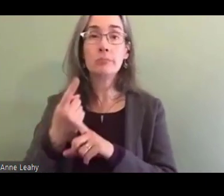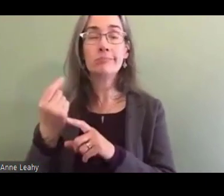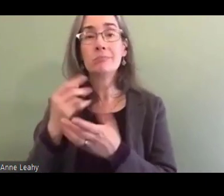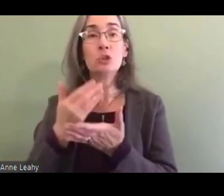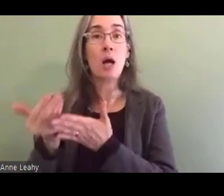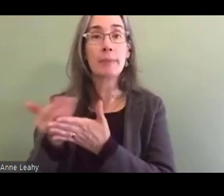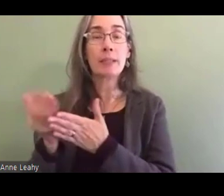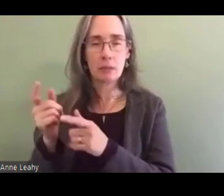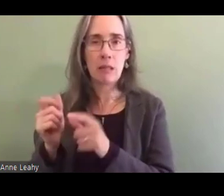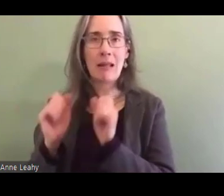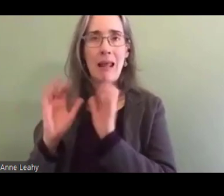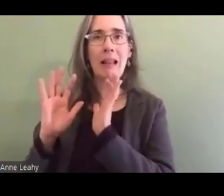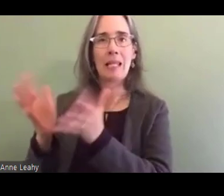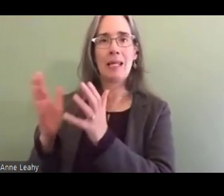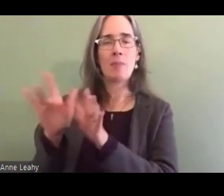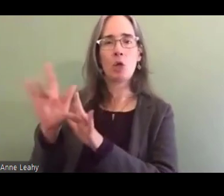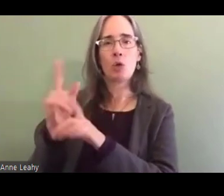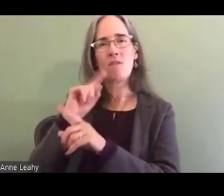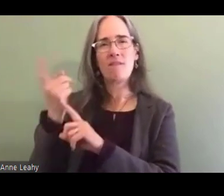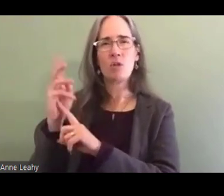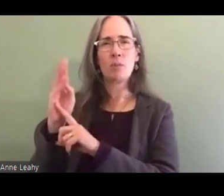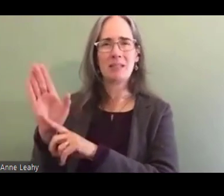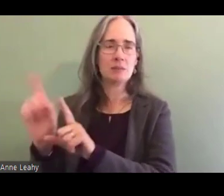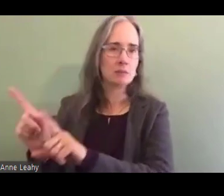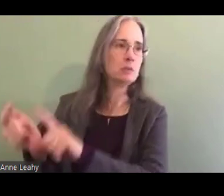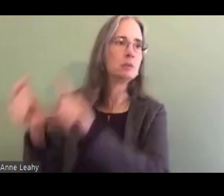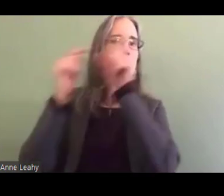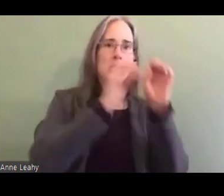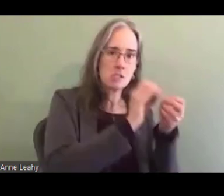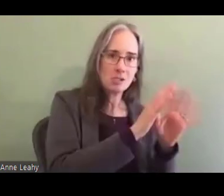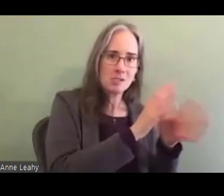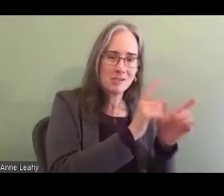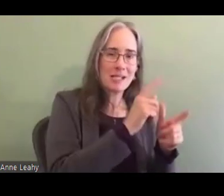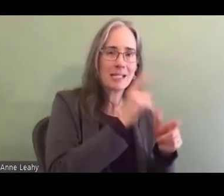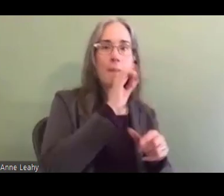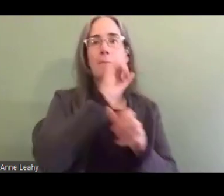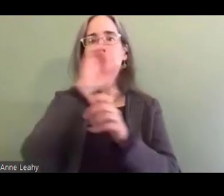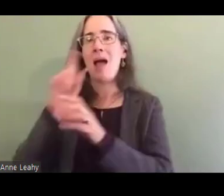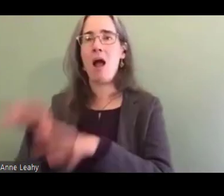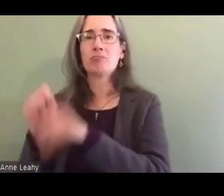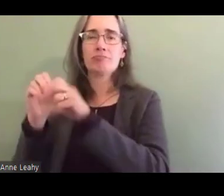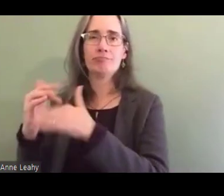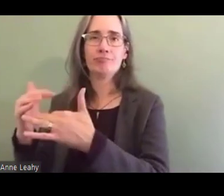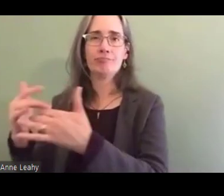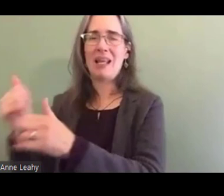I can leave my computer for a couple of minutes and attend to the kids and come back at any time.